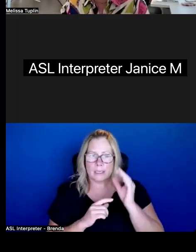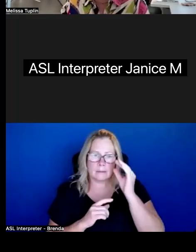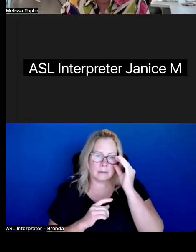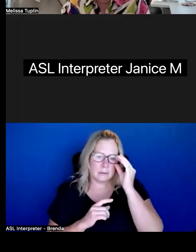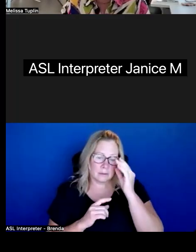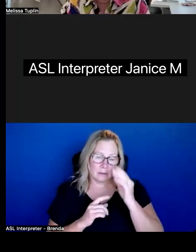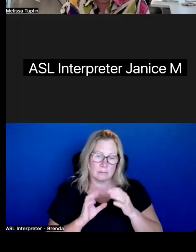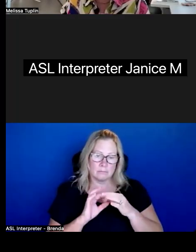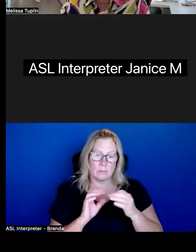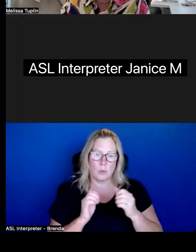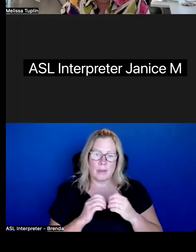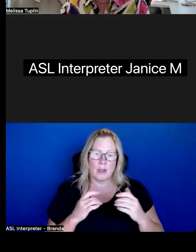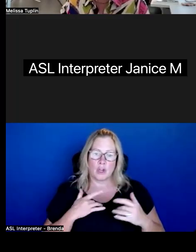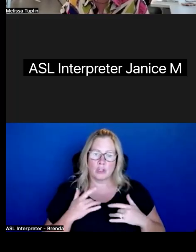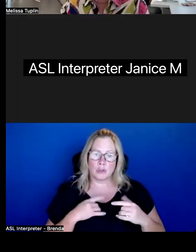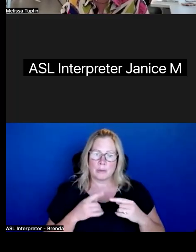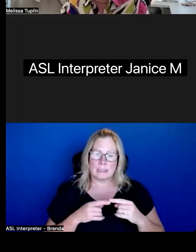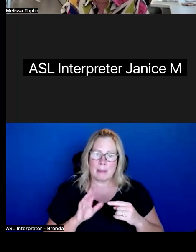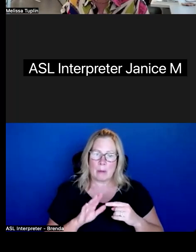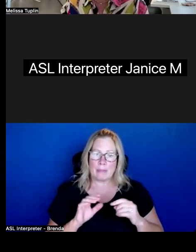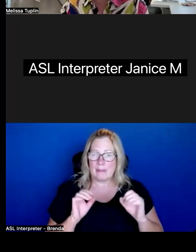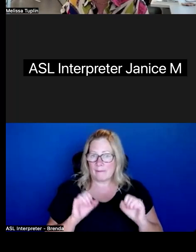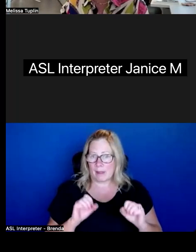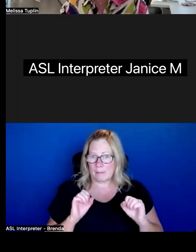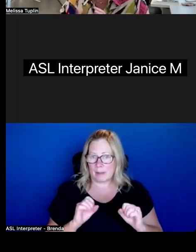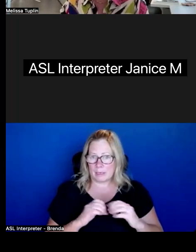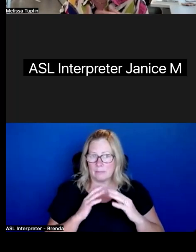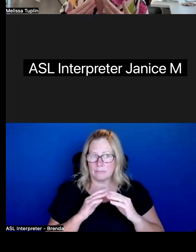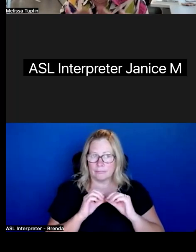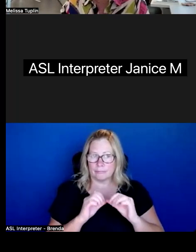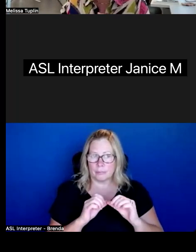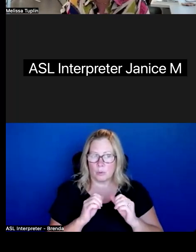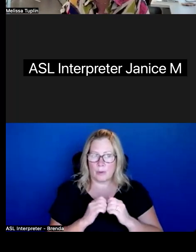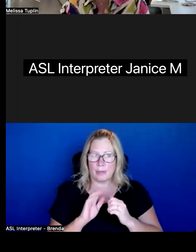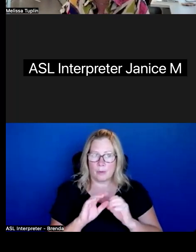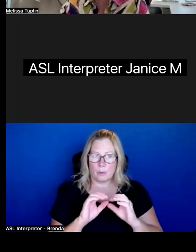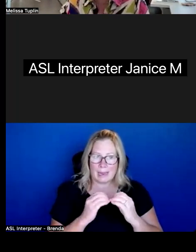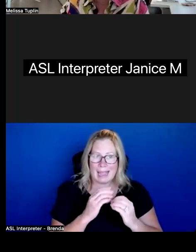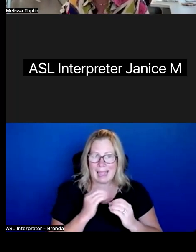about the viability of their organization and their grant, and to provide time to address